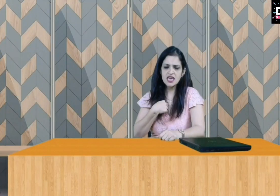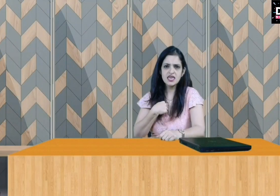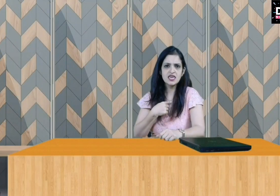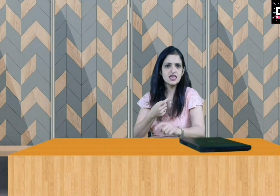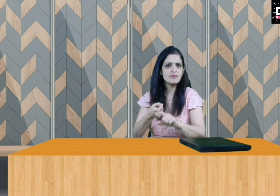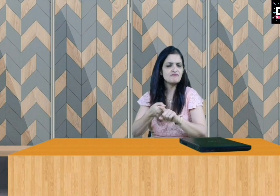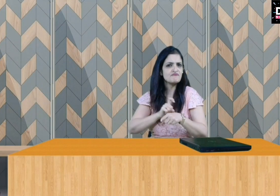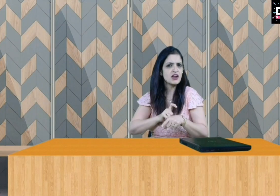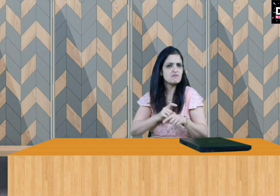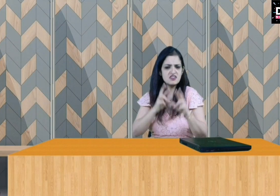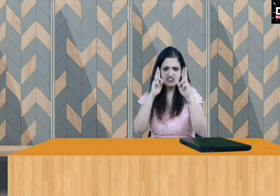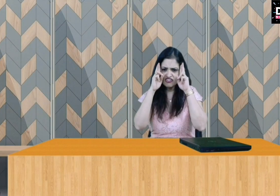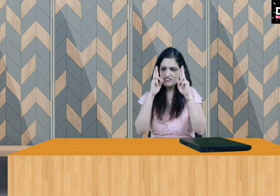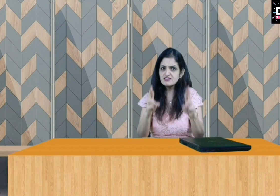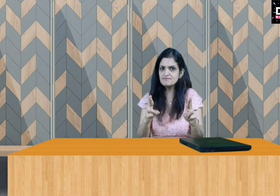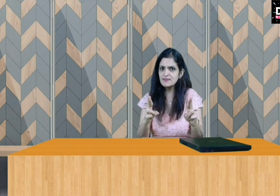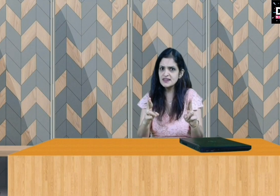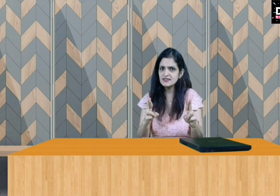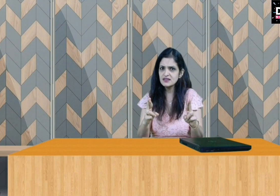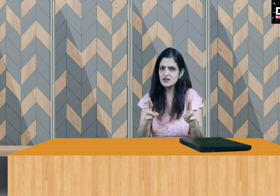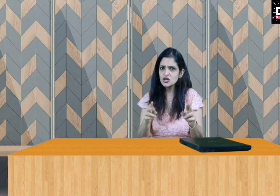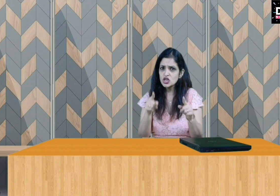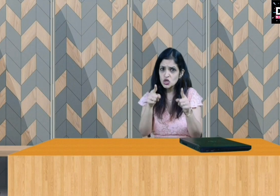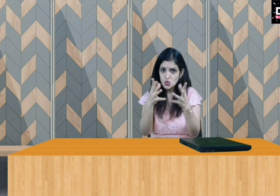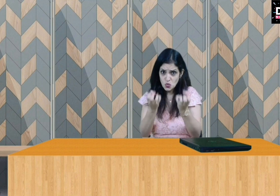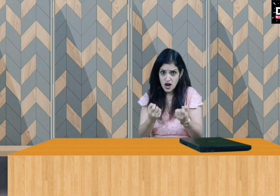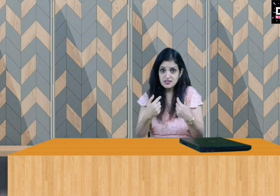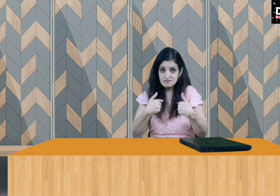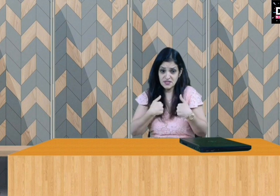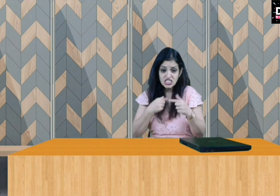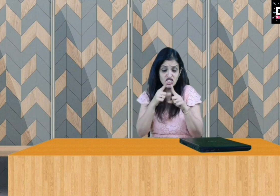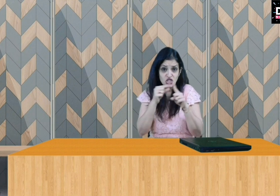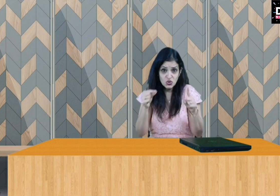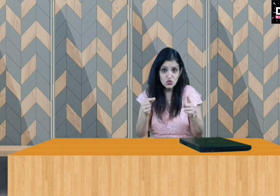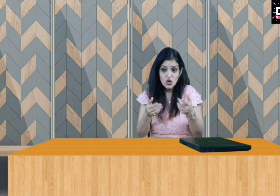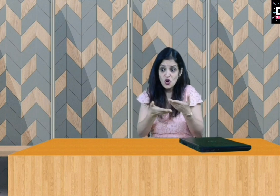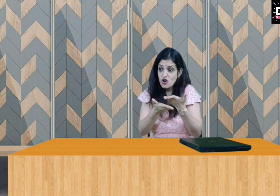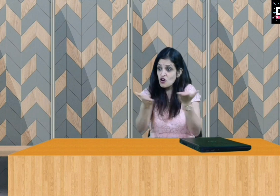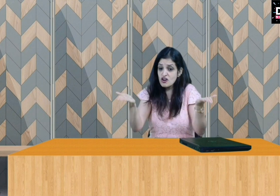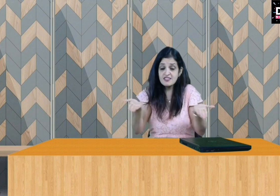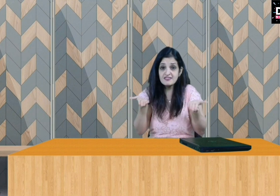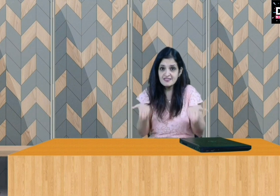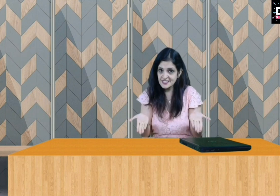If I am respectable, you want me to do all this?